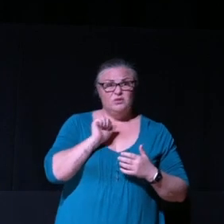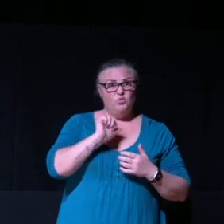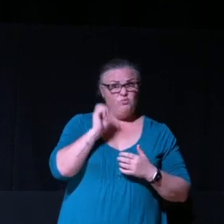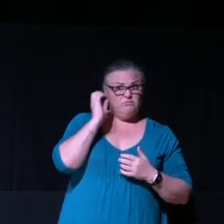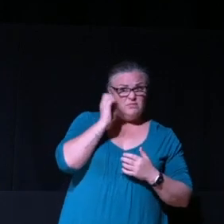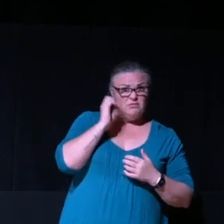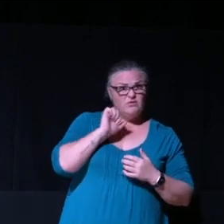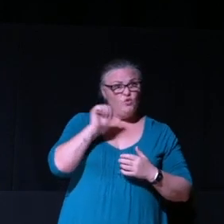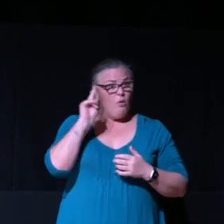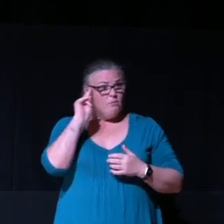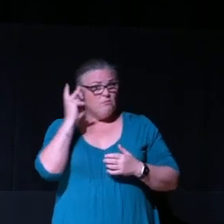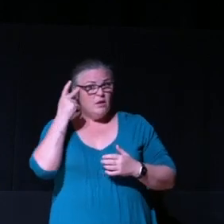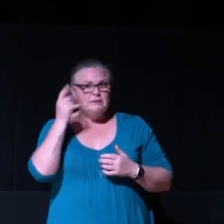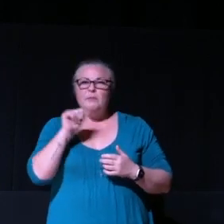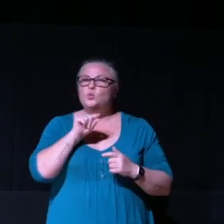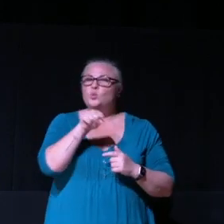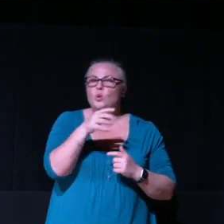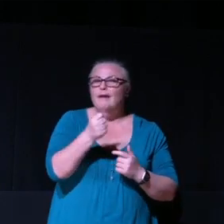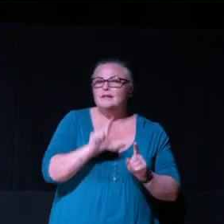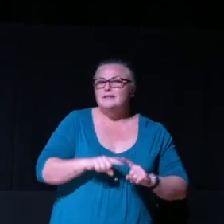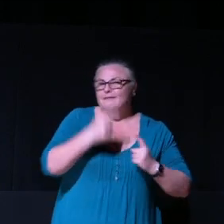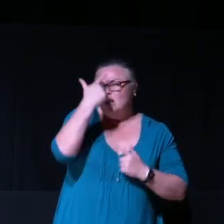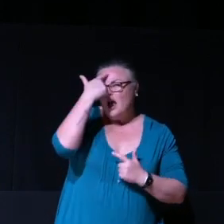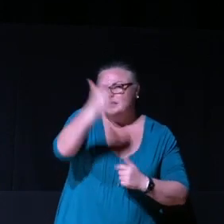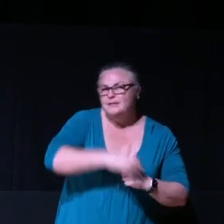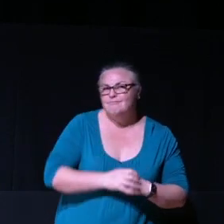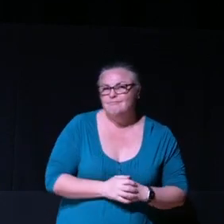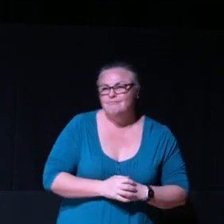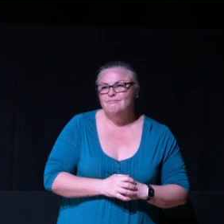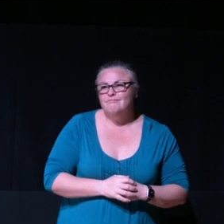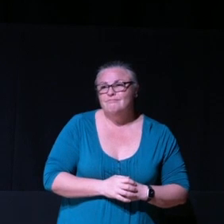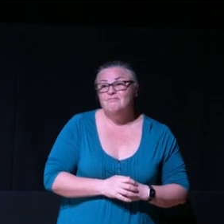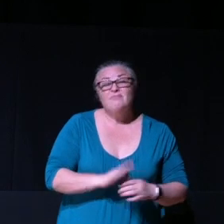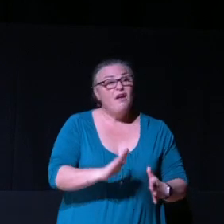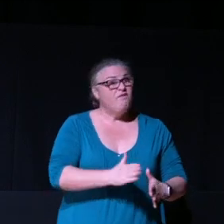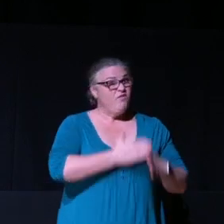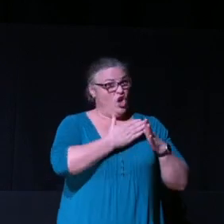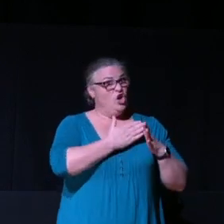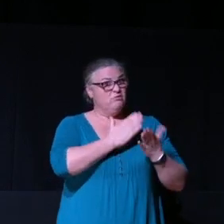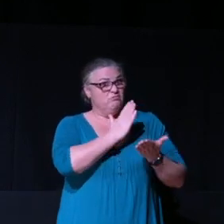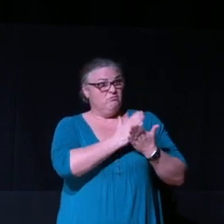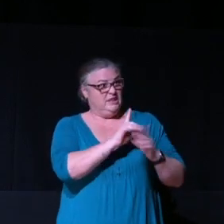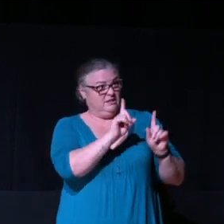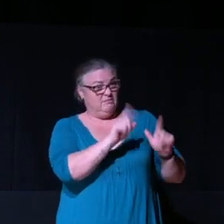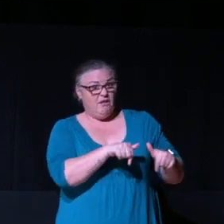I feel like it originated as a way for minorities and oppressed people to call out people who